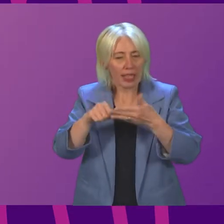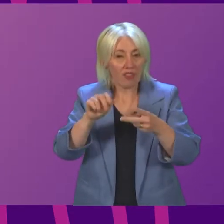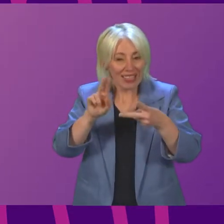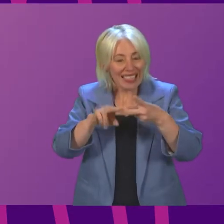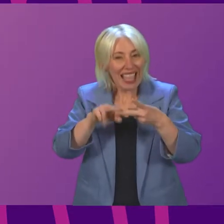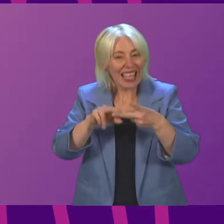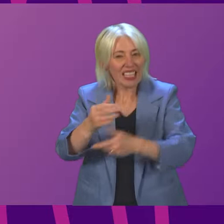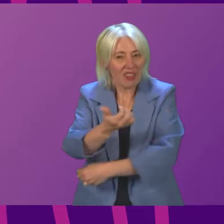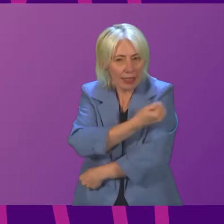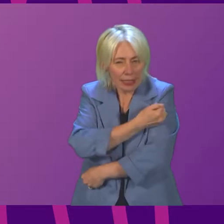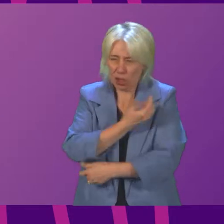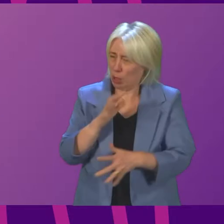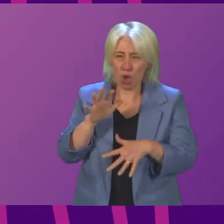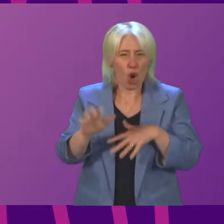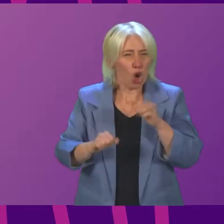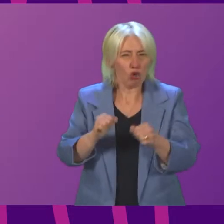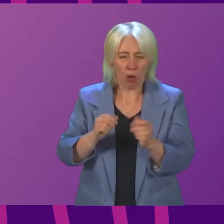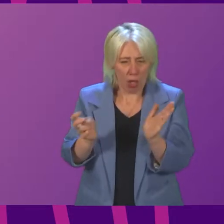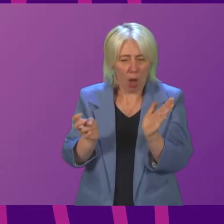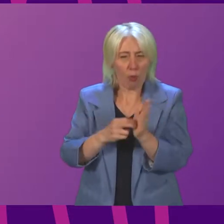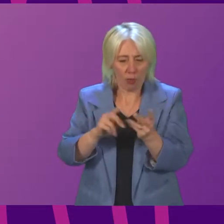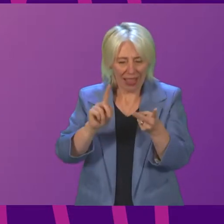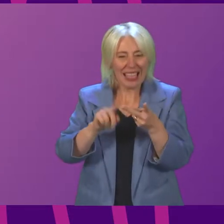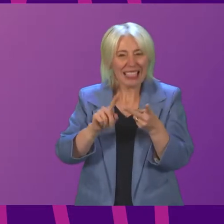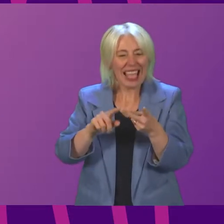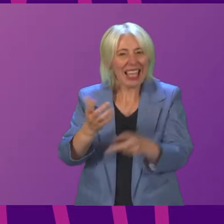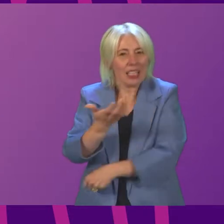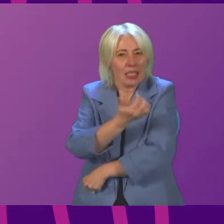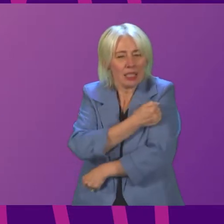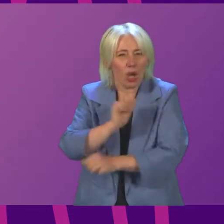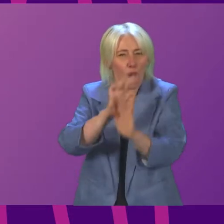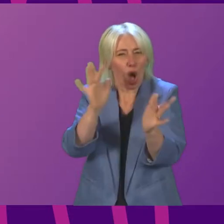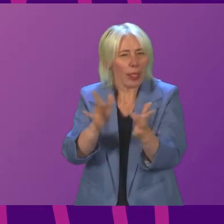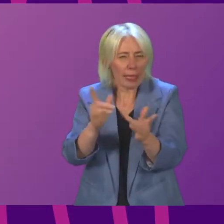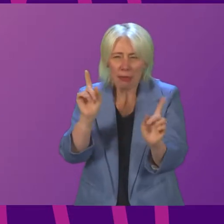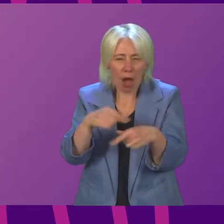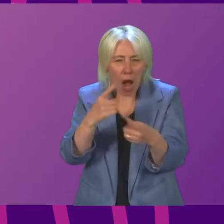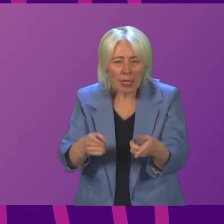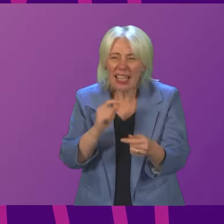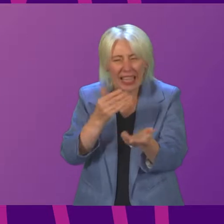struggled to make one online. Will the cabinet secretary provide clarification as to whether that